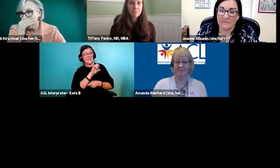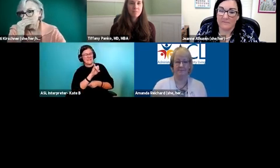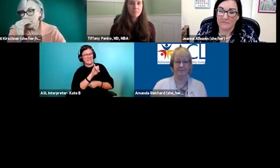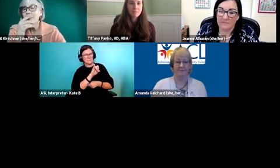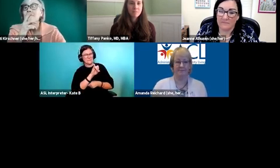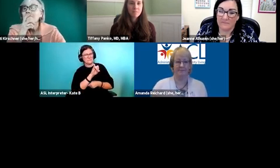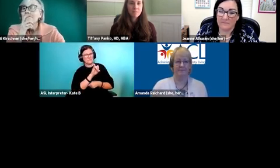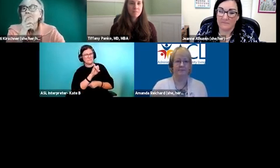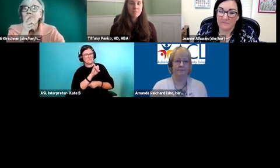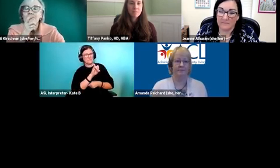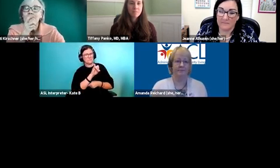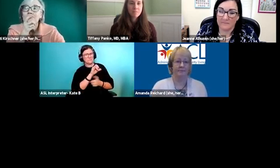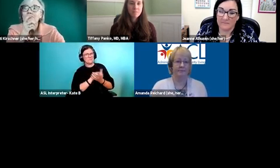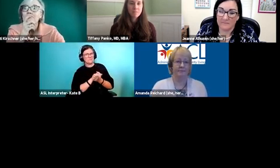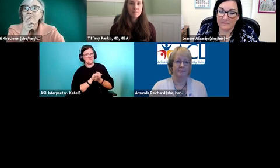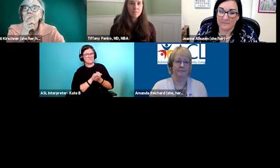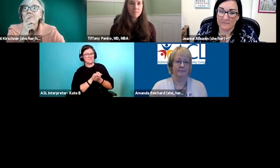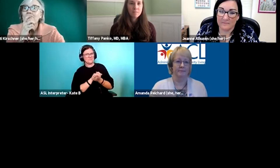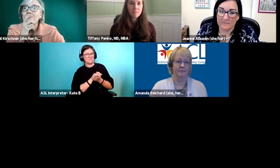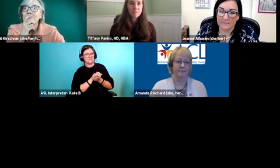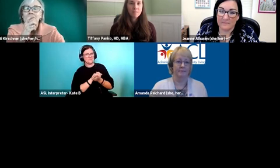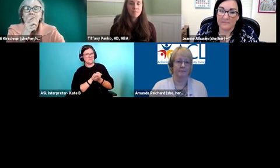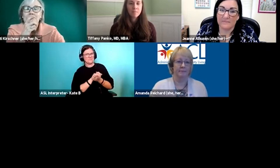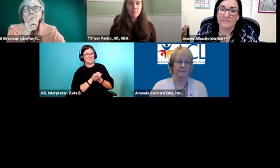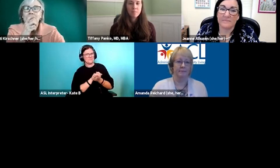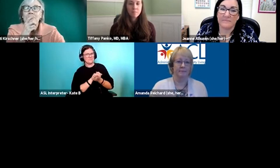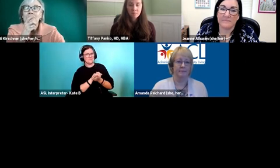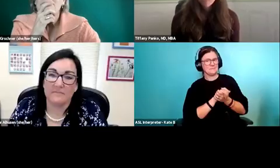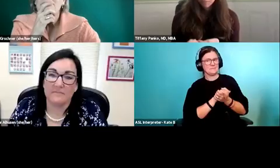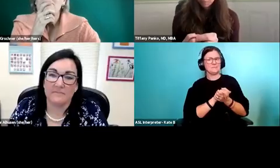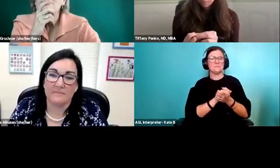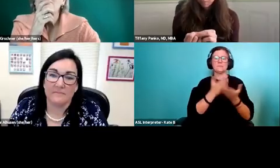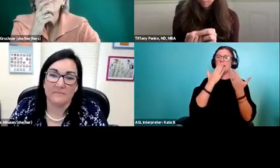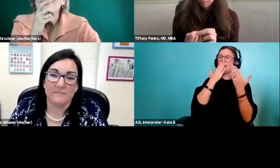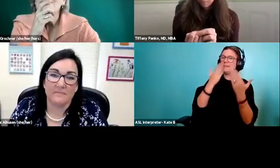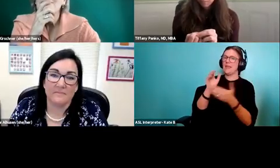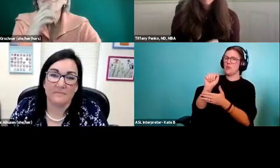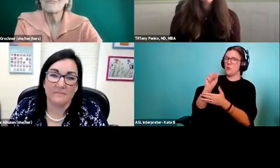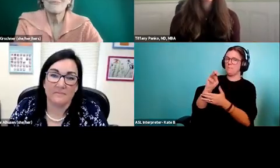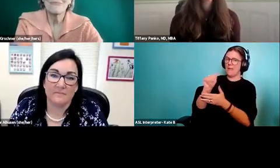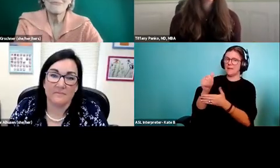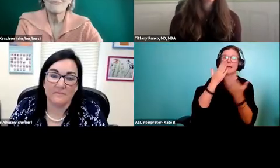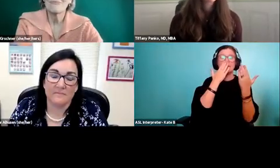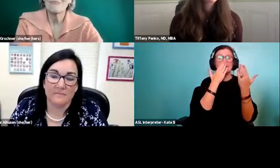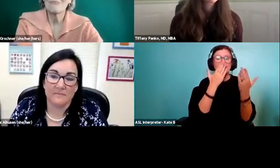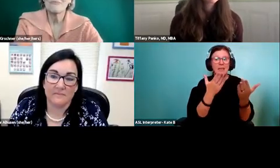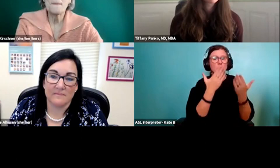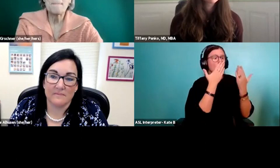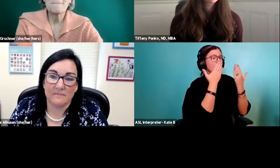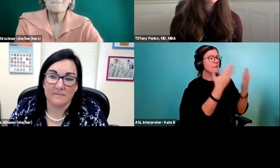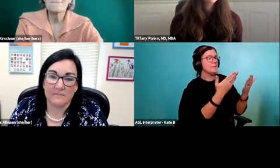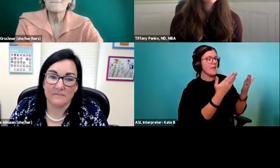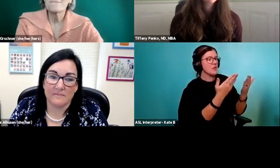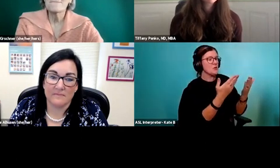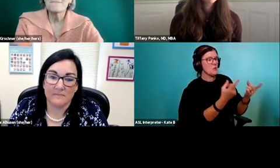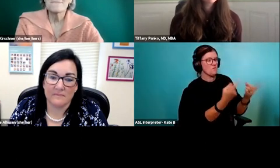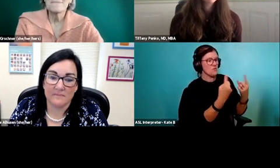[SADIE HAGBERG:] Thank you Amanda and thank you everyone for attending day 2 of the Accessibility